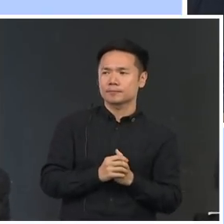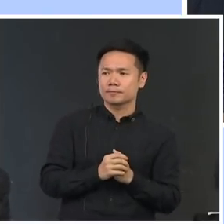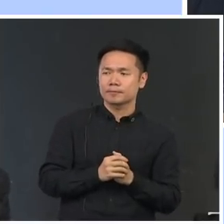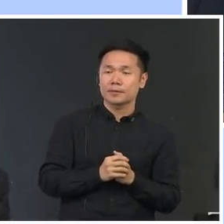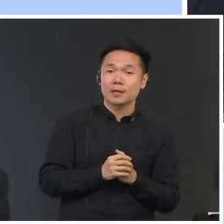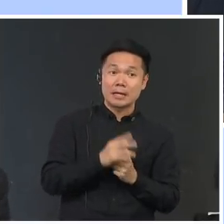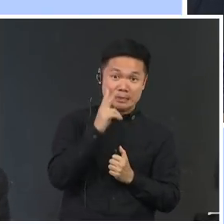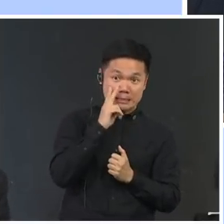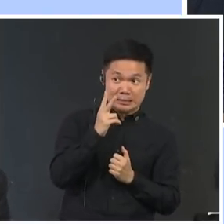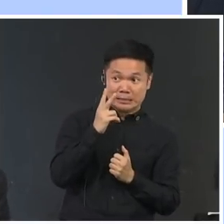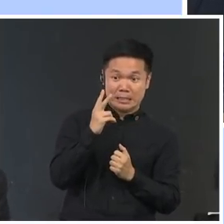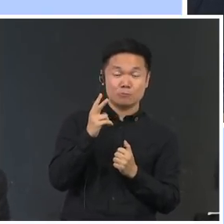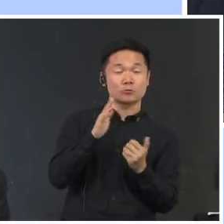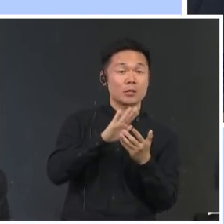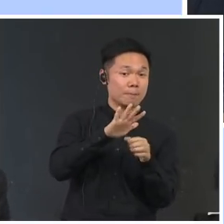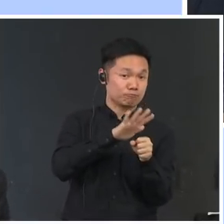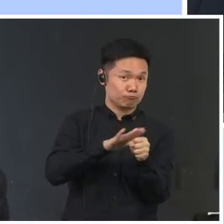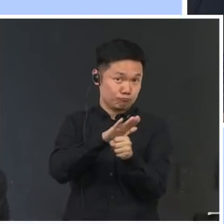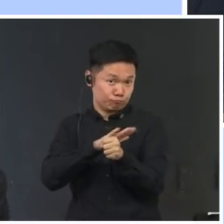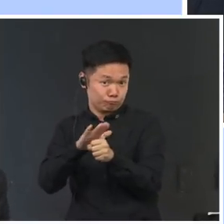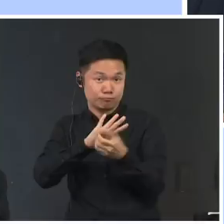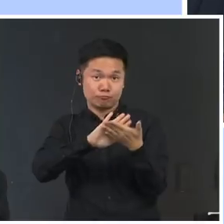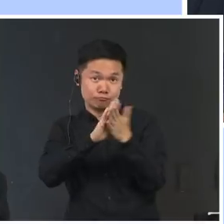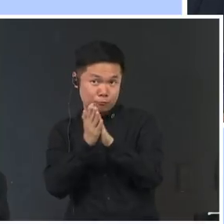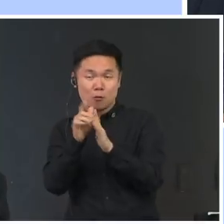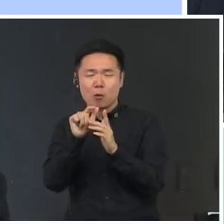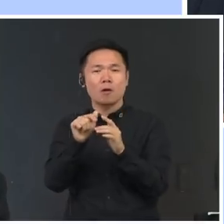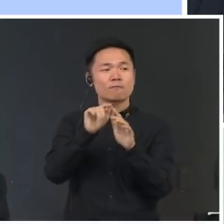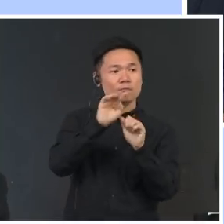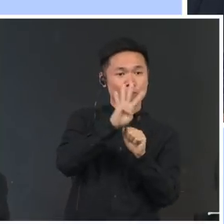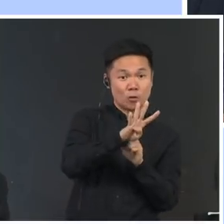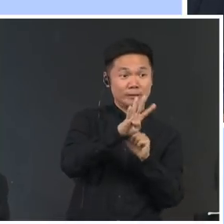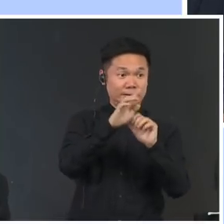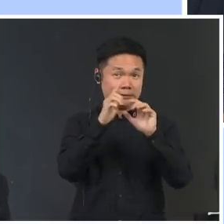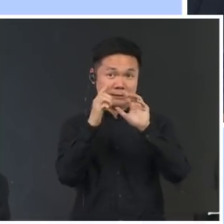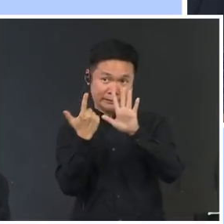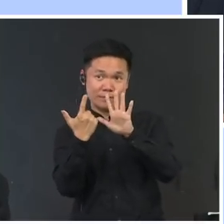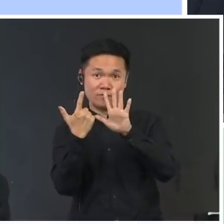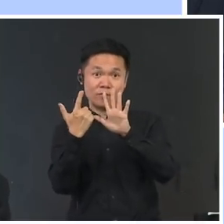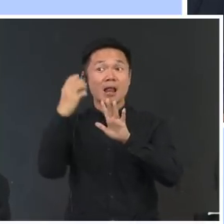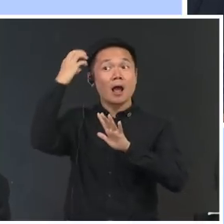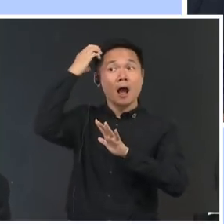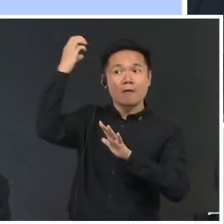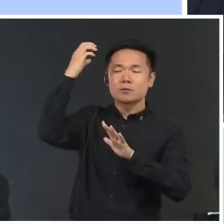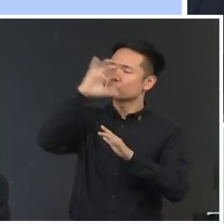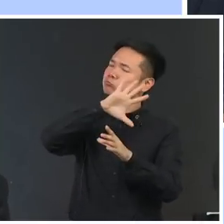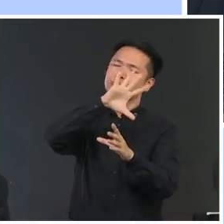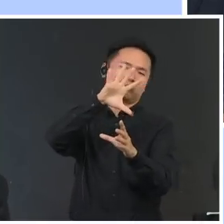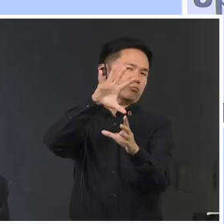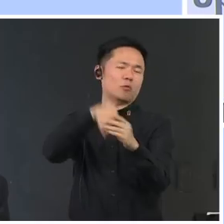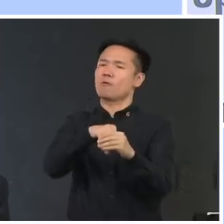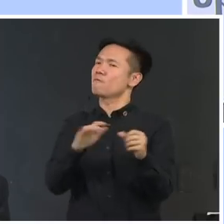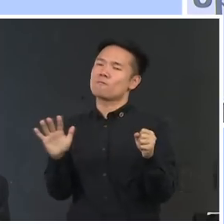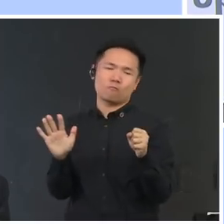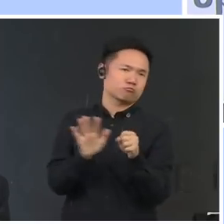to promote sign language was established and we are seeing more and more nationwide activities and we are seeing more participants of these activities as well.